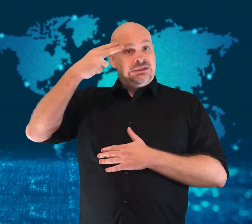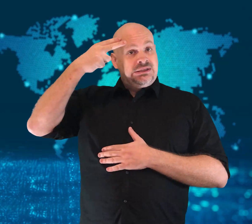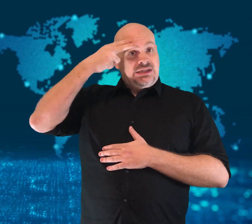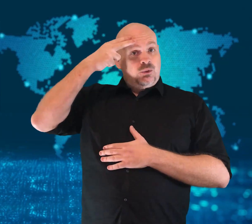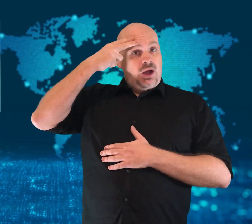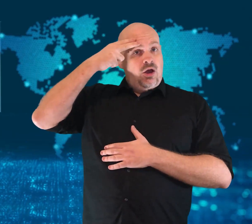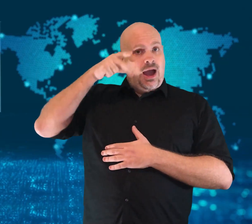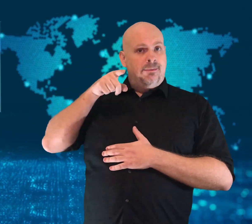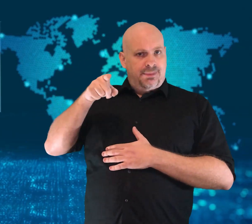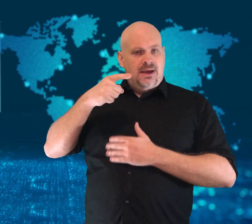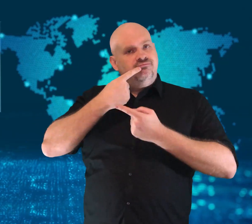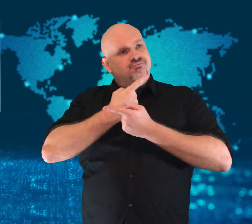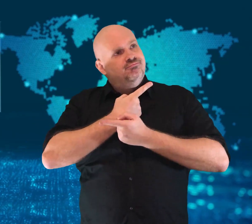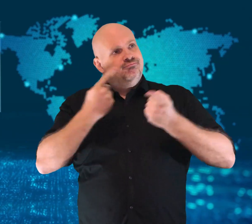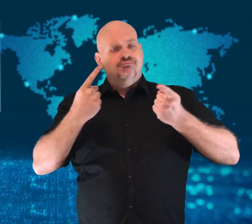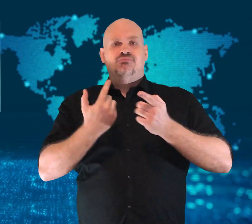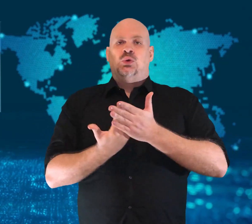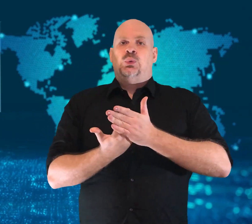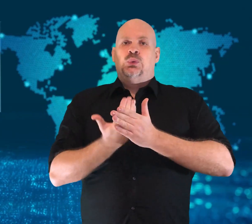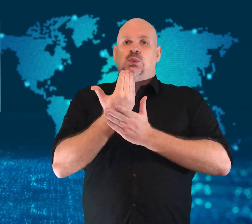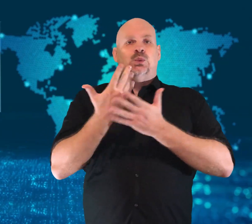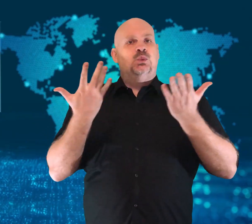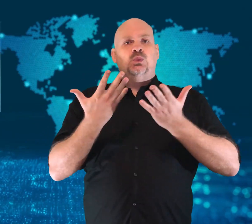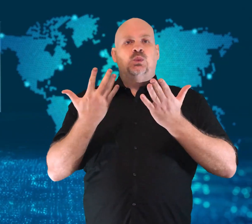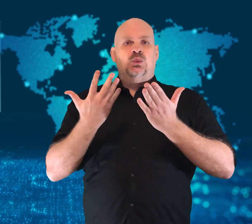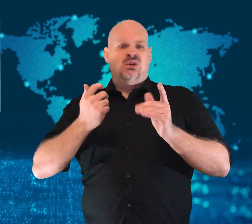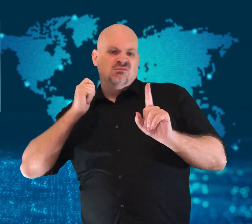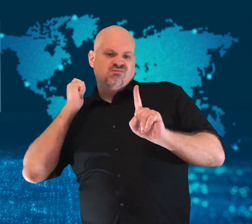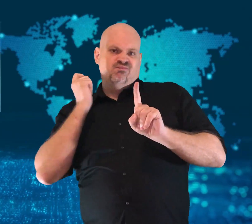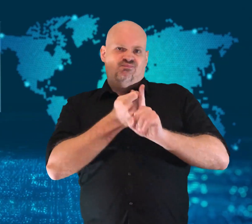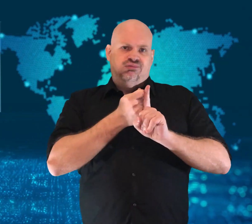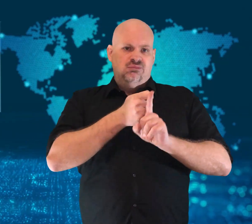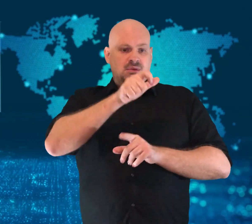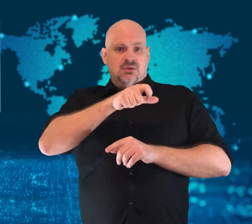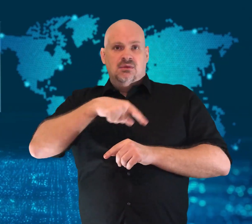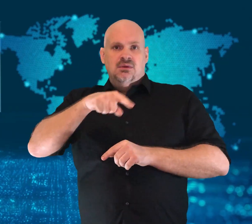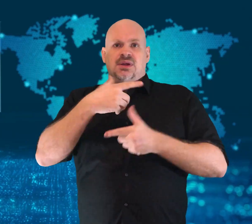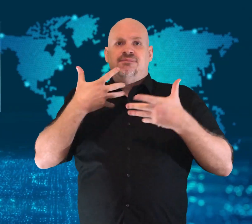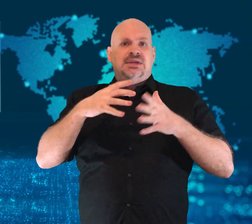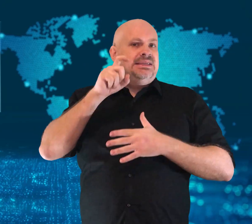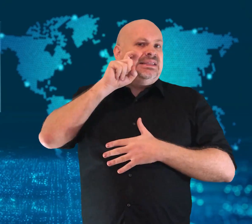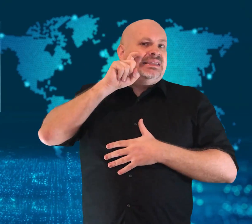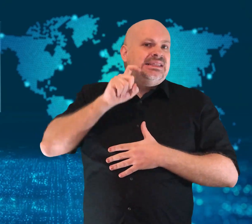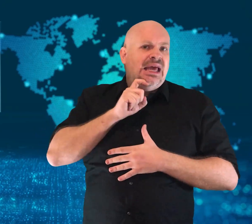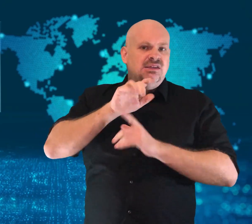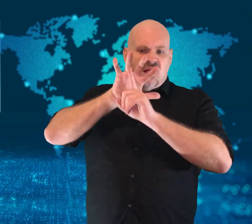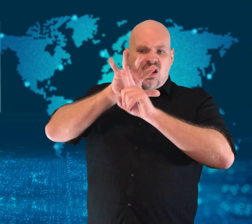[Gavin]: Saudi Arabia has introduced a new form of